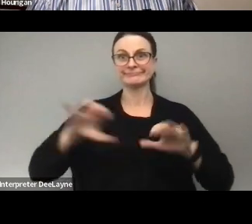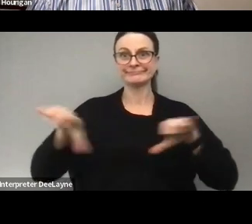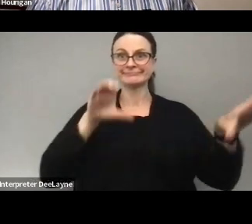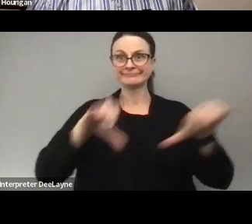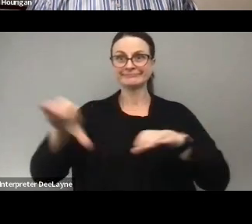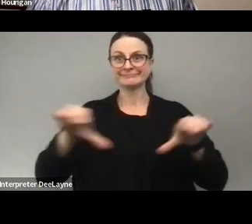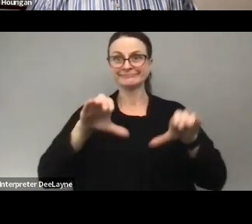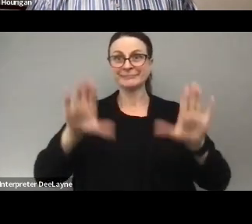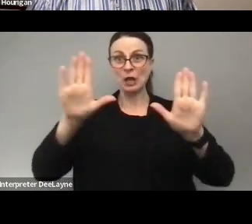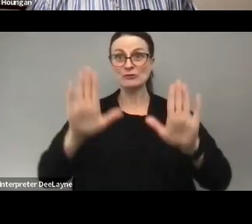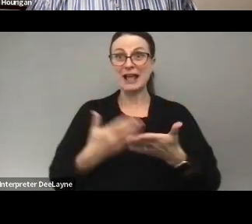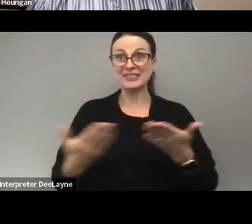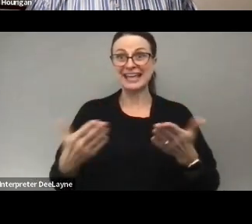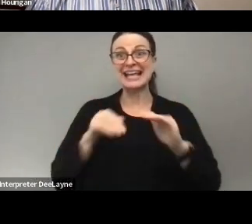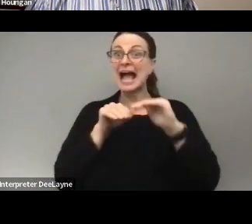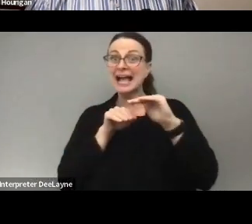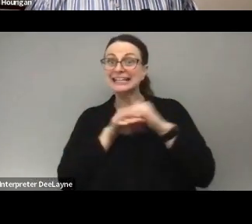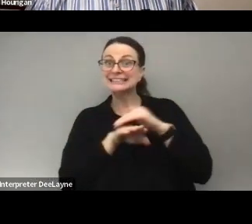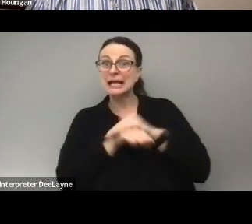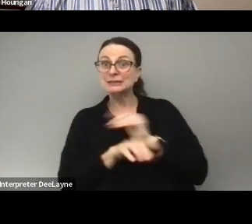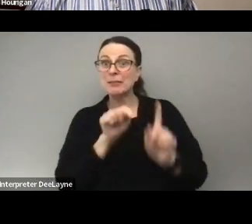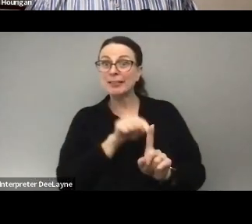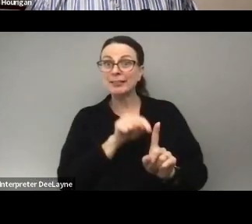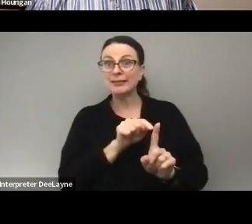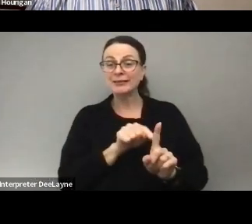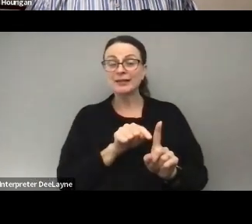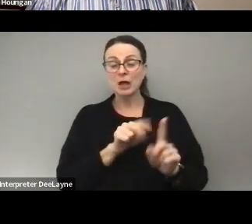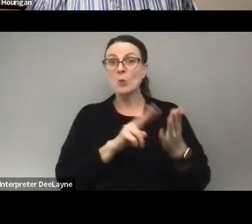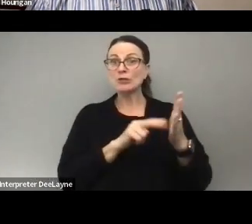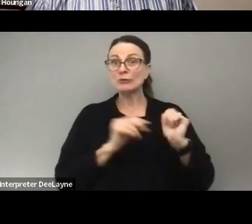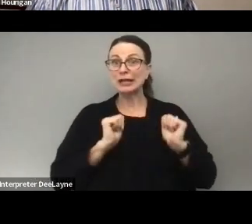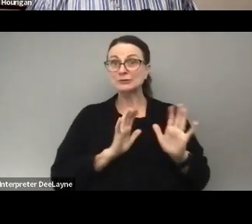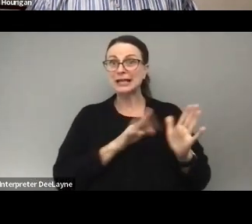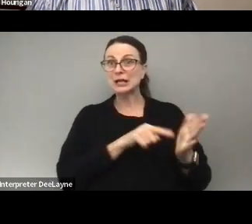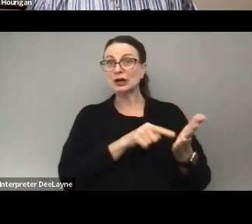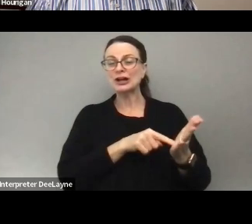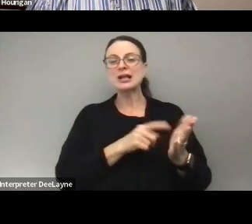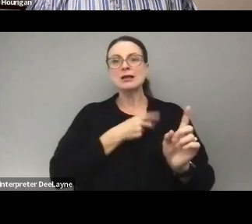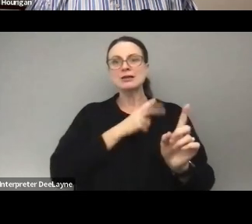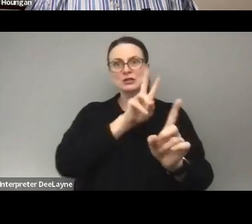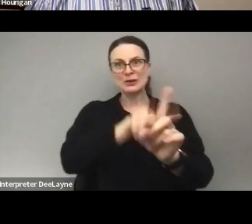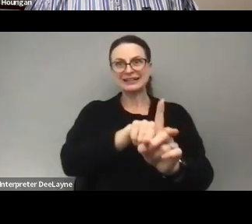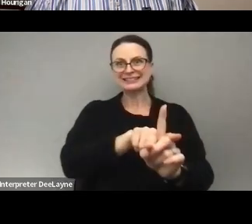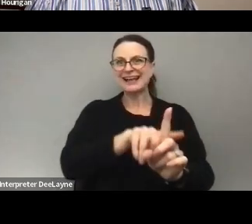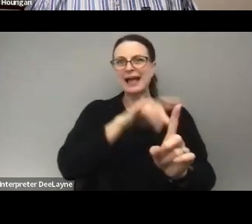The great thing about accessibility with the reader's theater is that you can either assign a kid, you know,